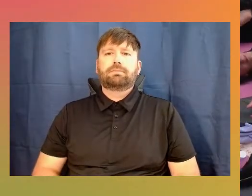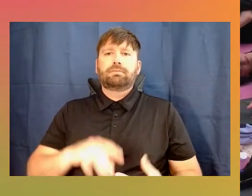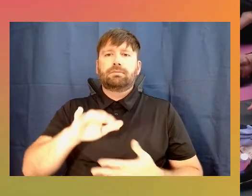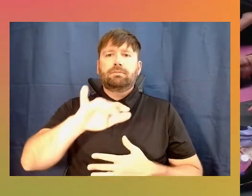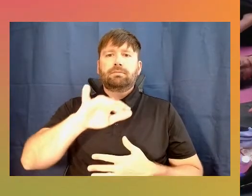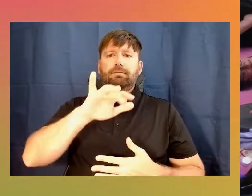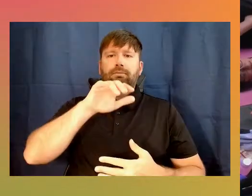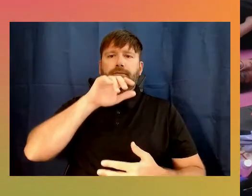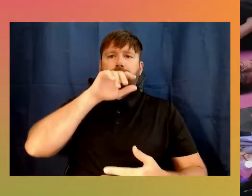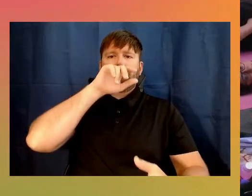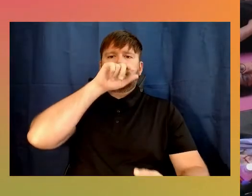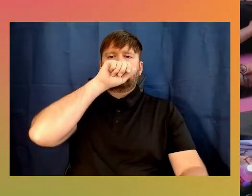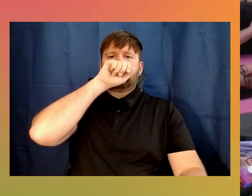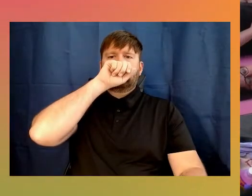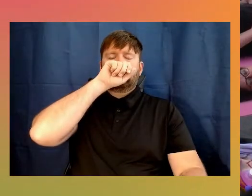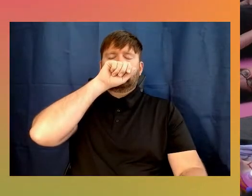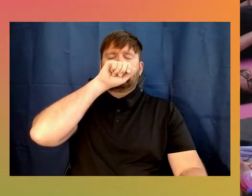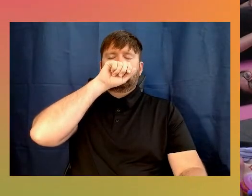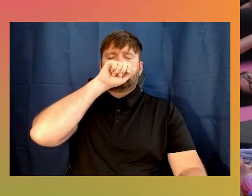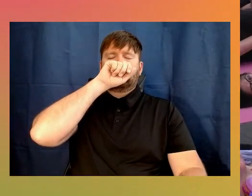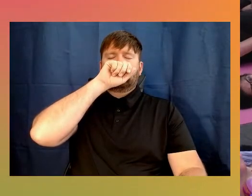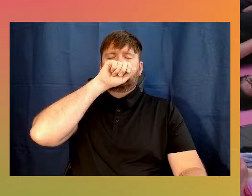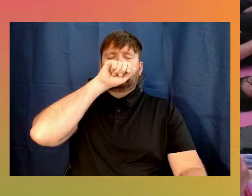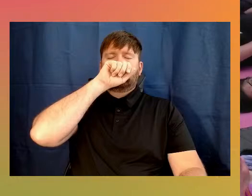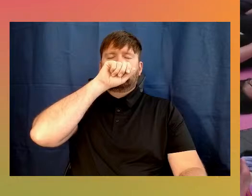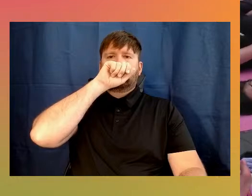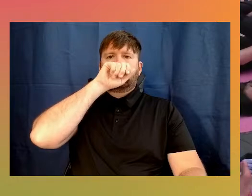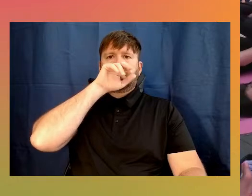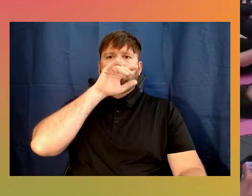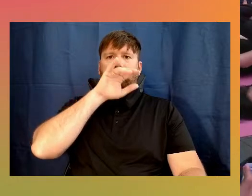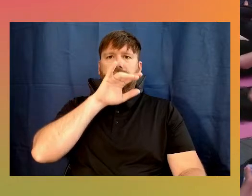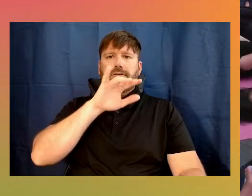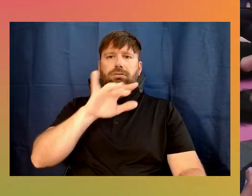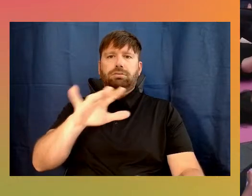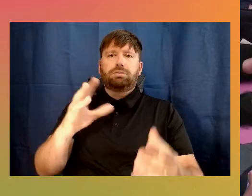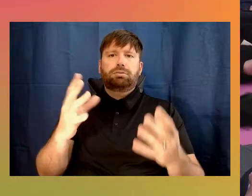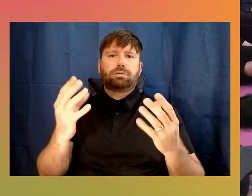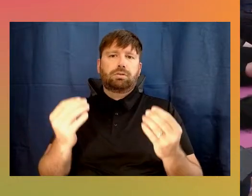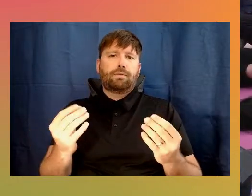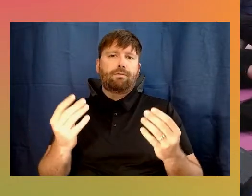RIGHT SHOULDER.